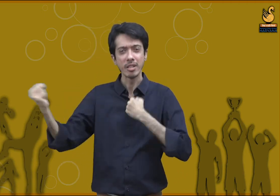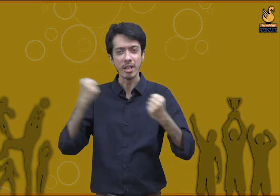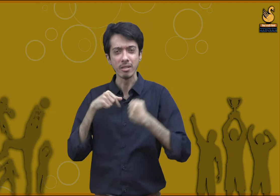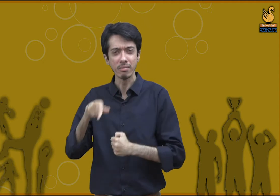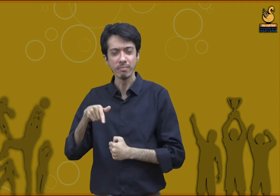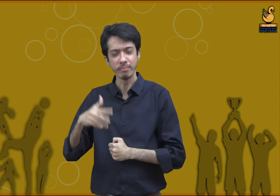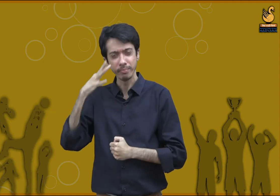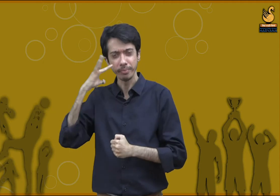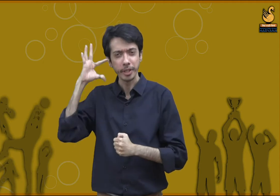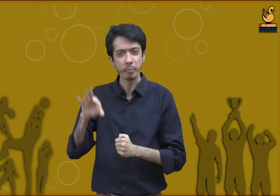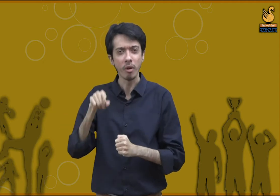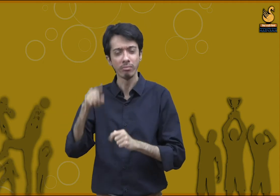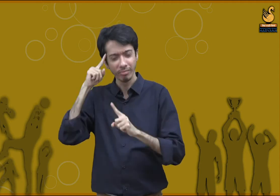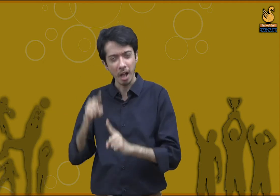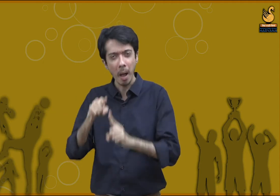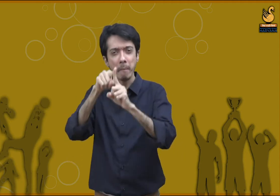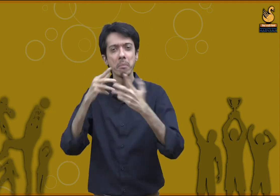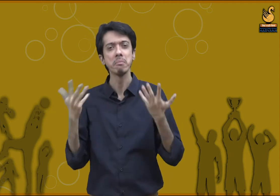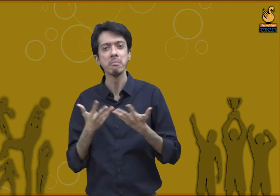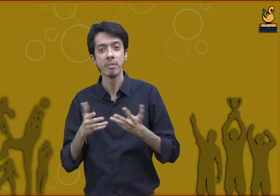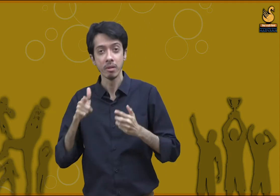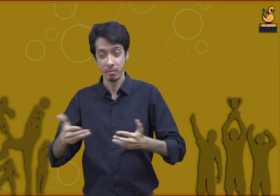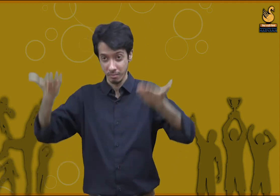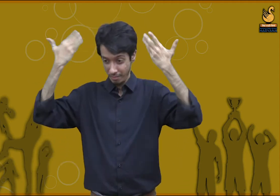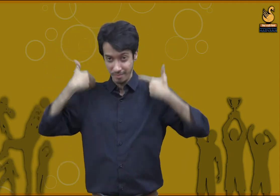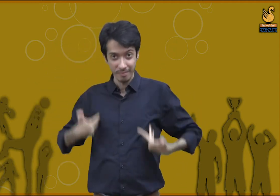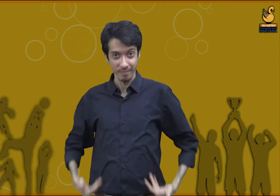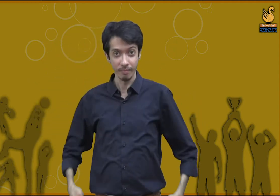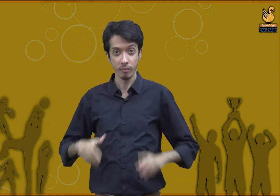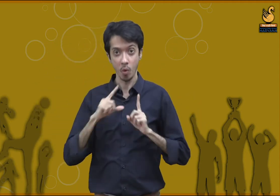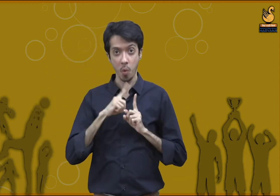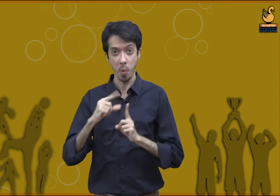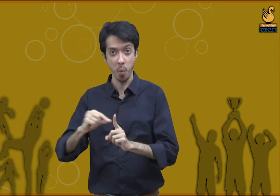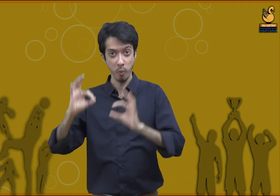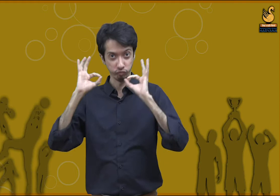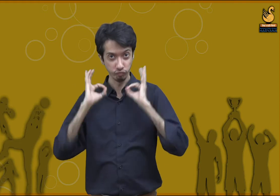Physical development is the main objective of physical education. If our body is engaged in doing